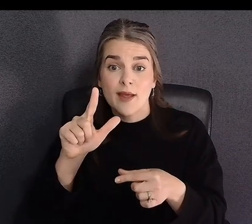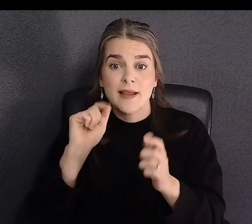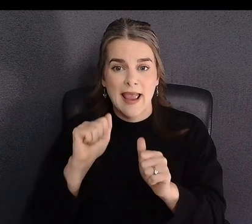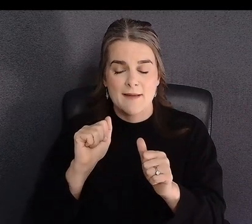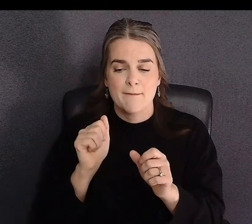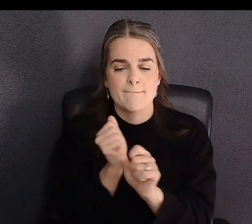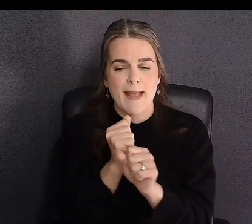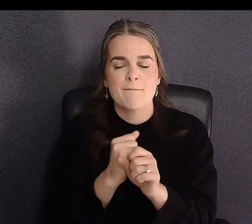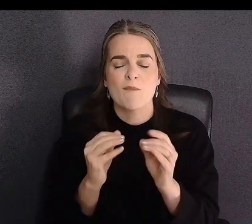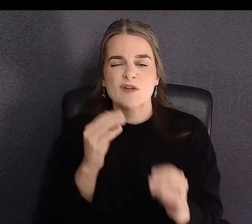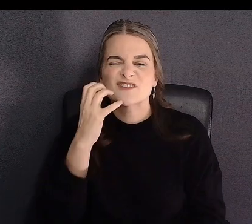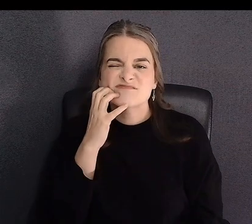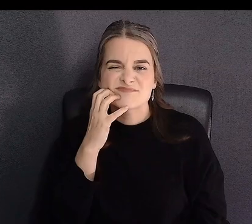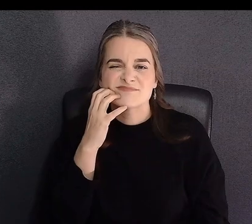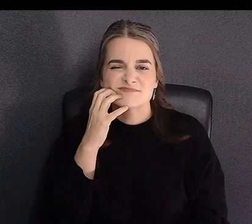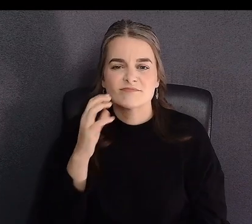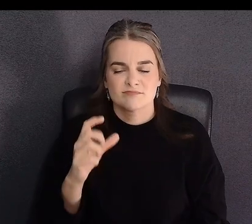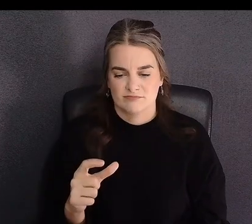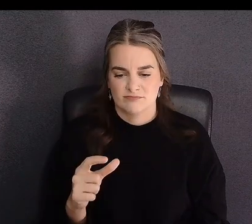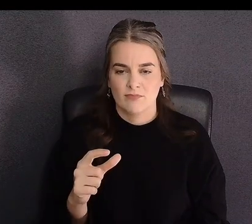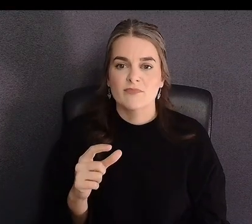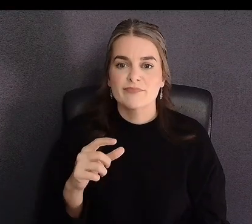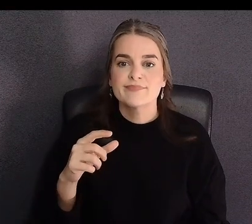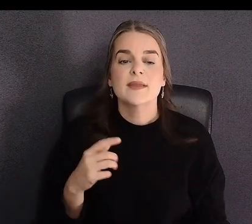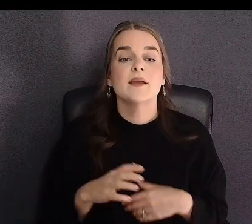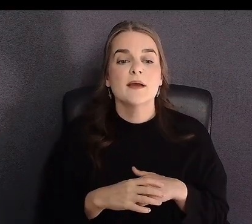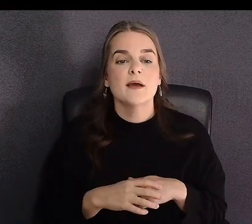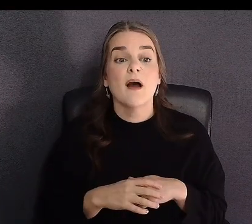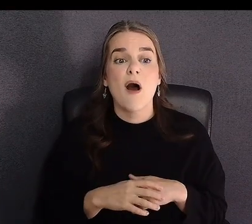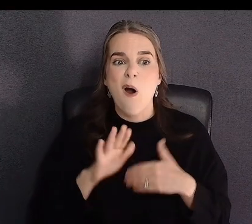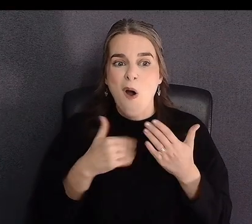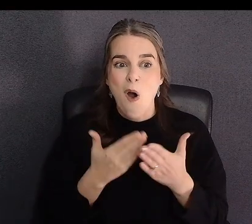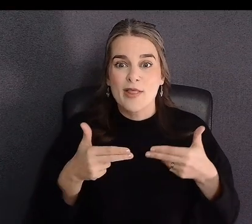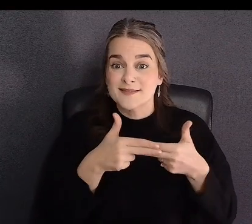Also, all the slides, I have links to these materials.